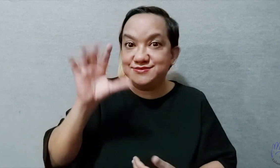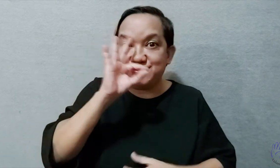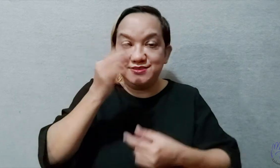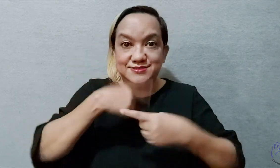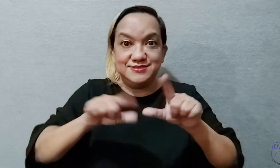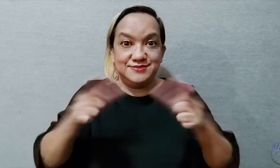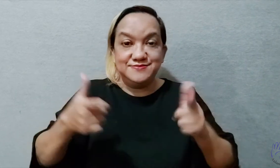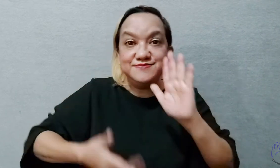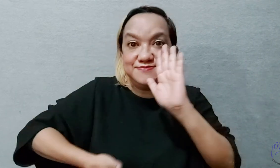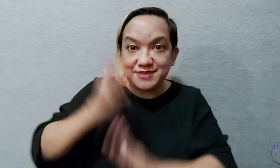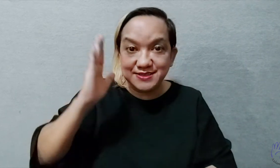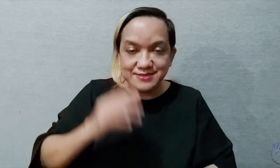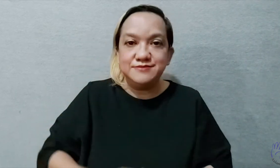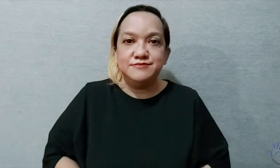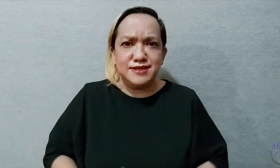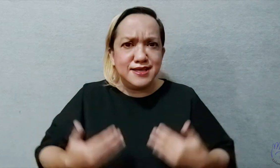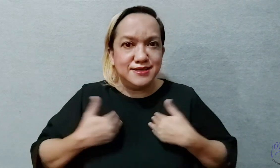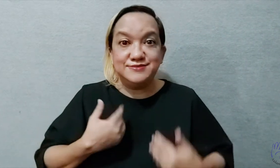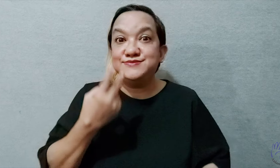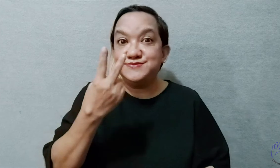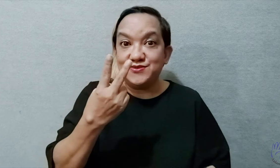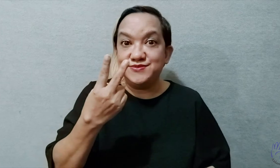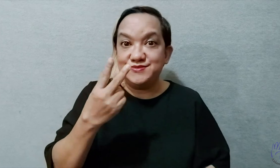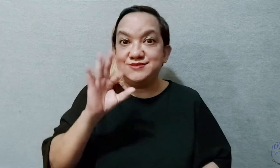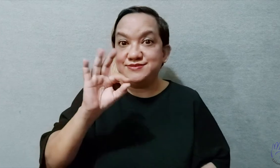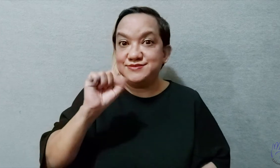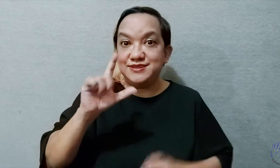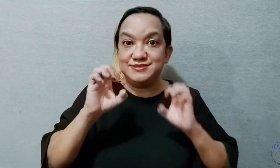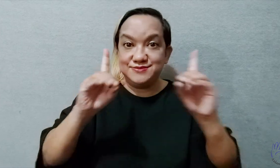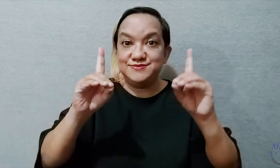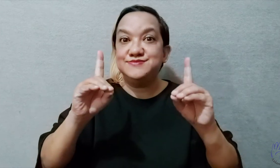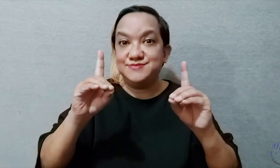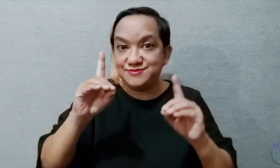of Filipino Sign Language passed in the Philippines. We have two FSL legislations on education,